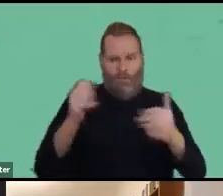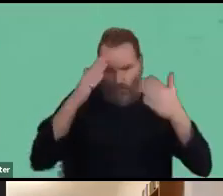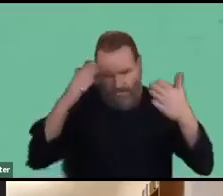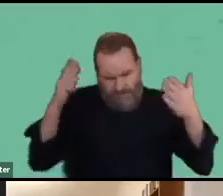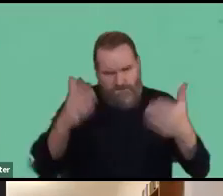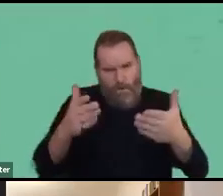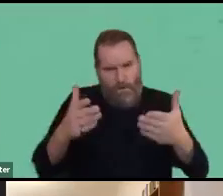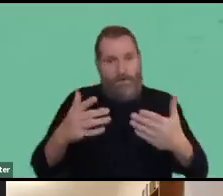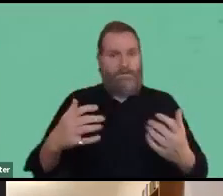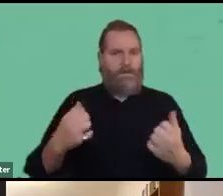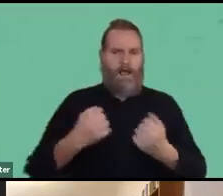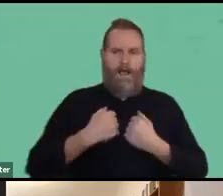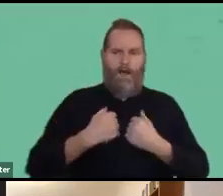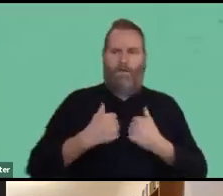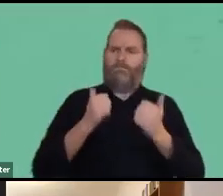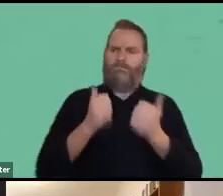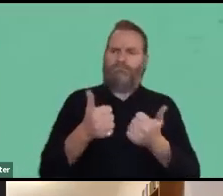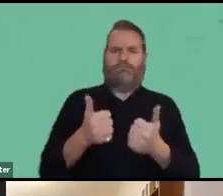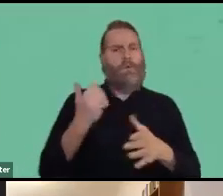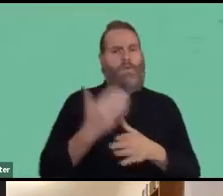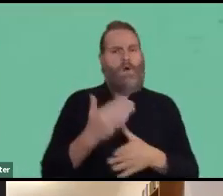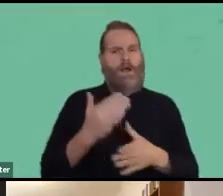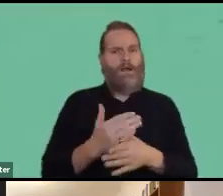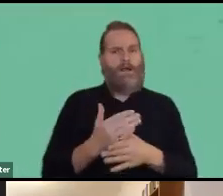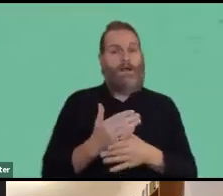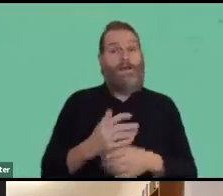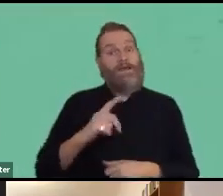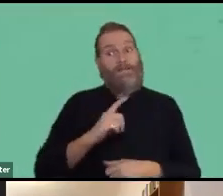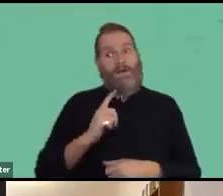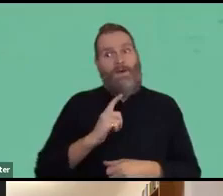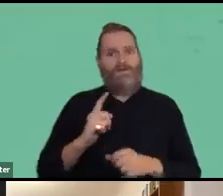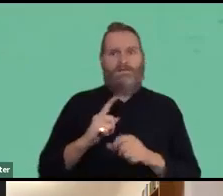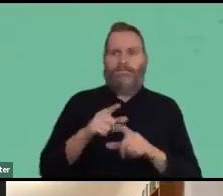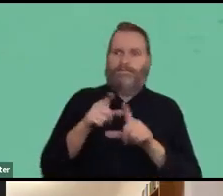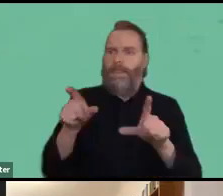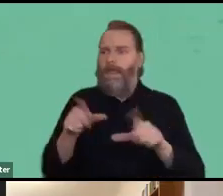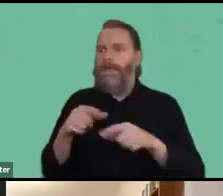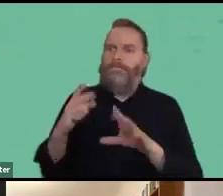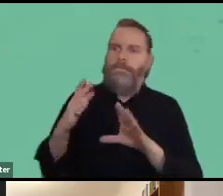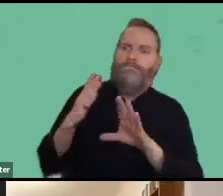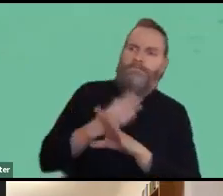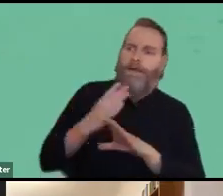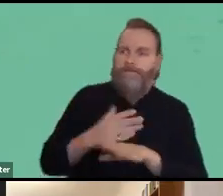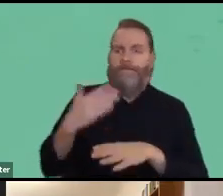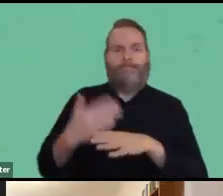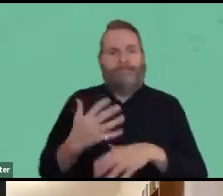do because so often it's behind the scenes keeping things going and we've absolutely seen that during